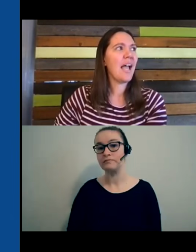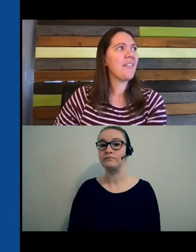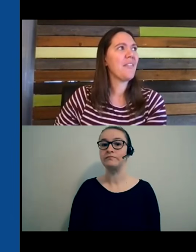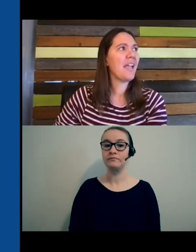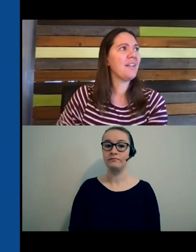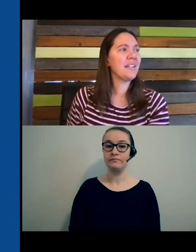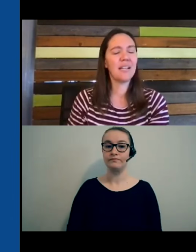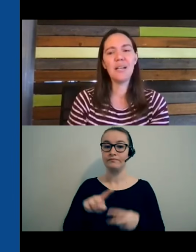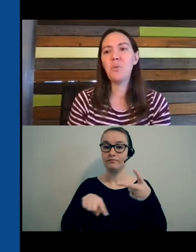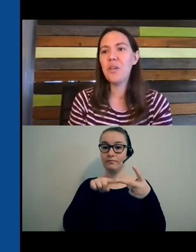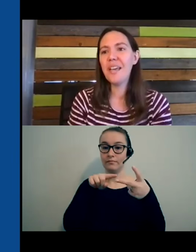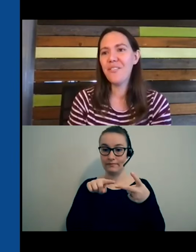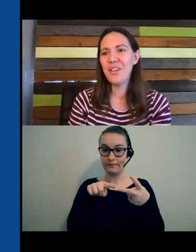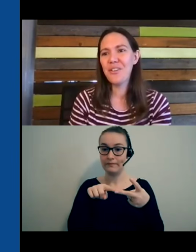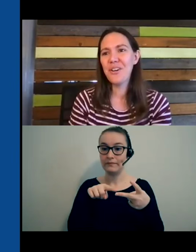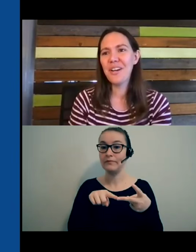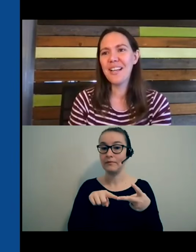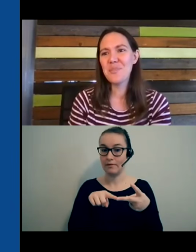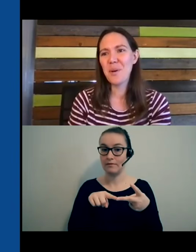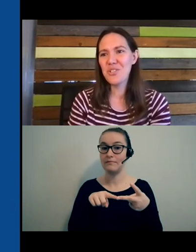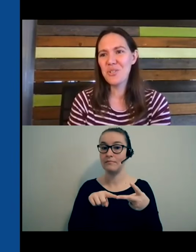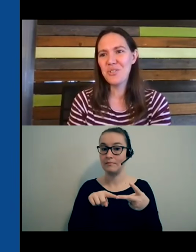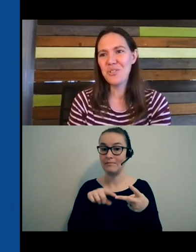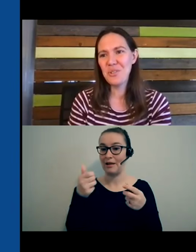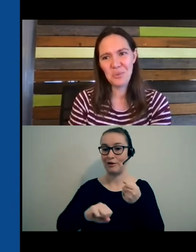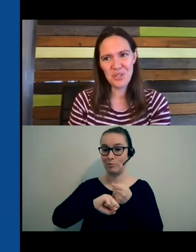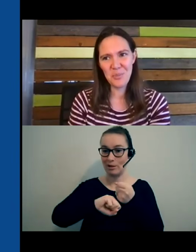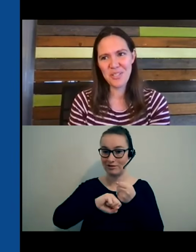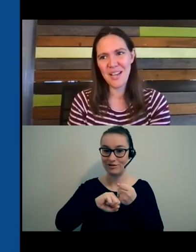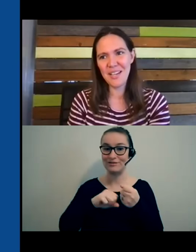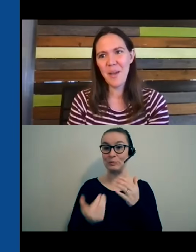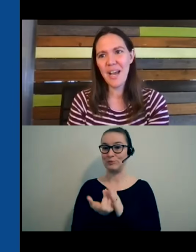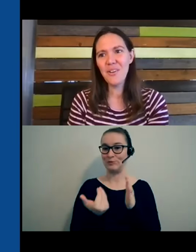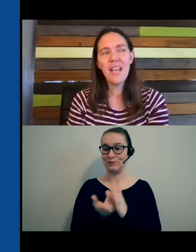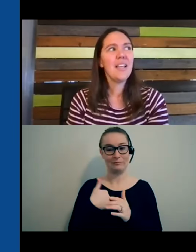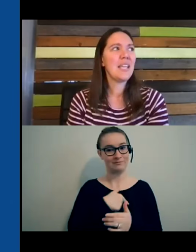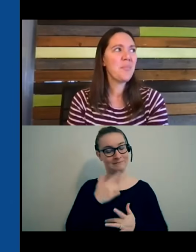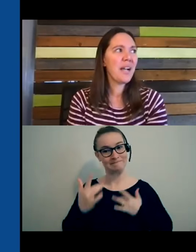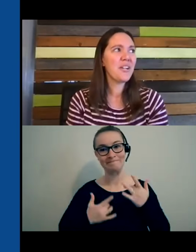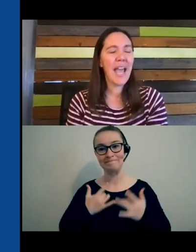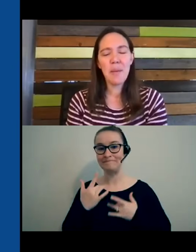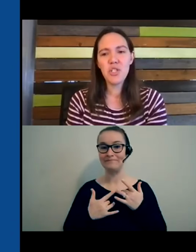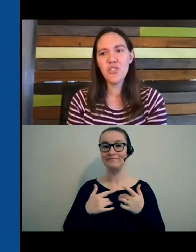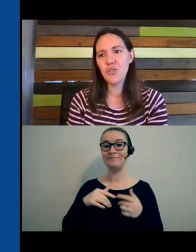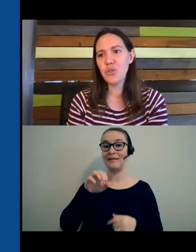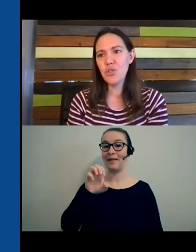And then we have another sponsor who is new that we're super excited about. Empire Caption Solutions